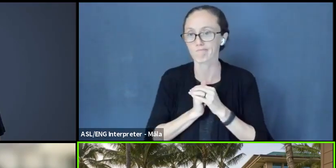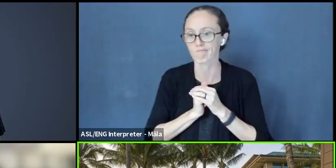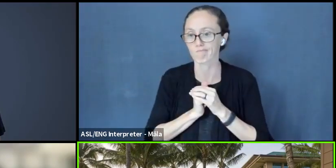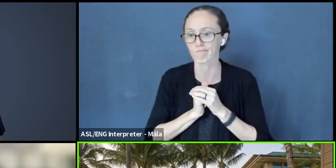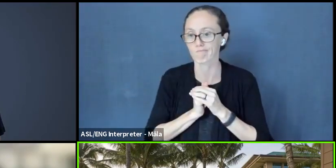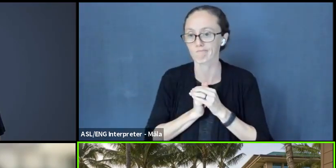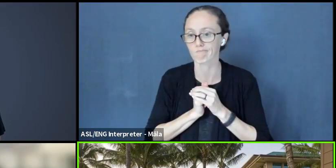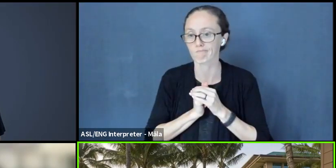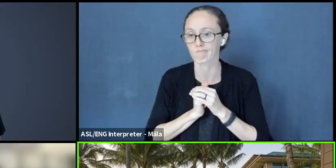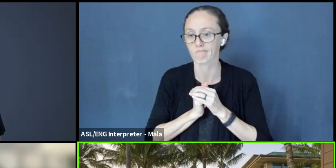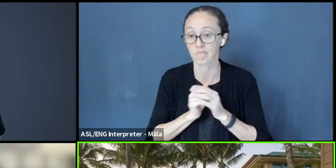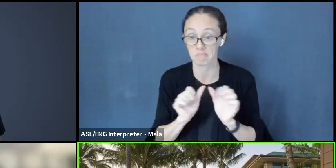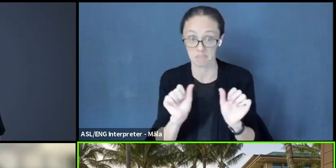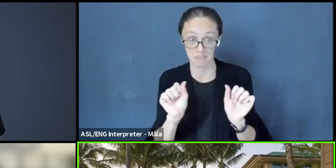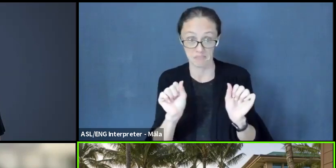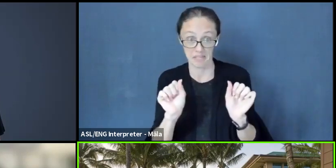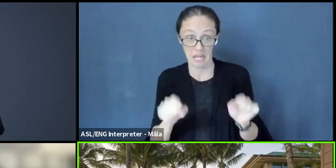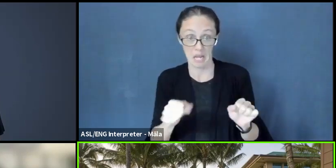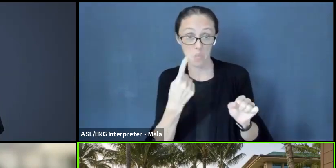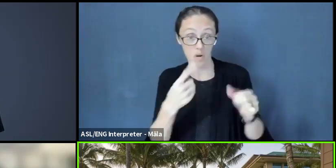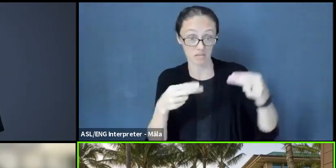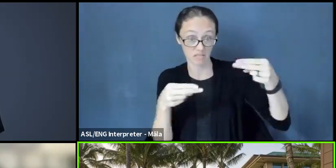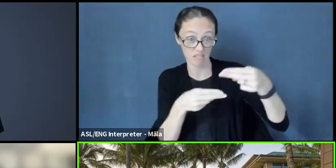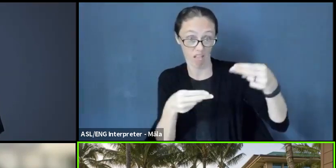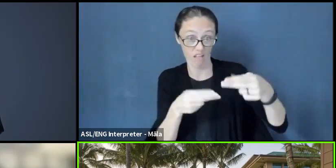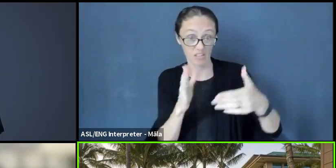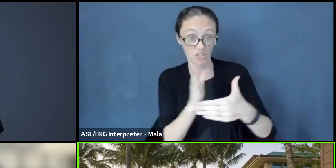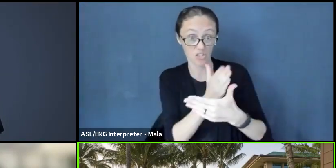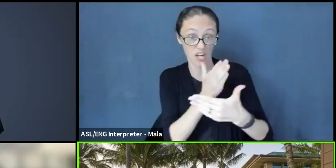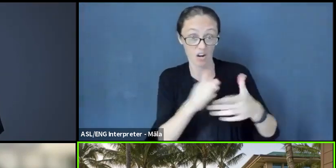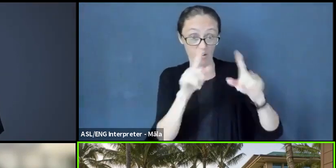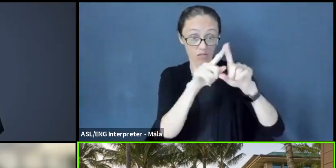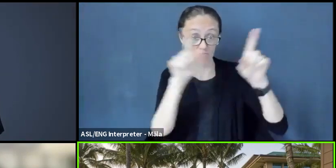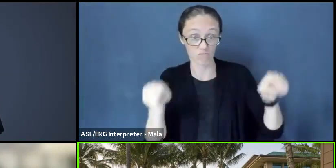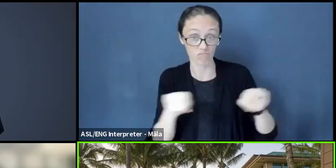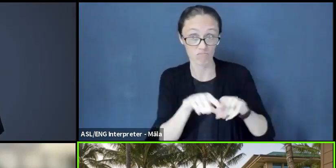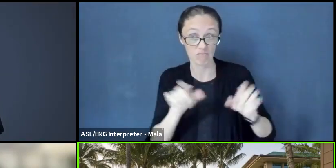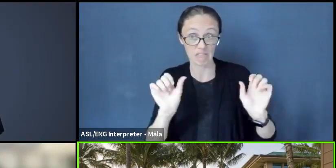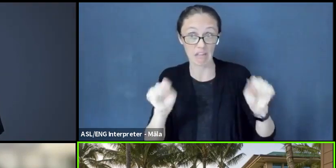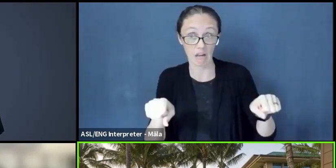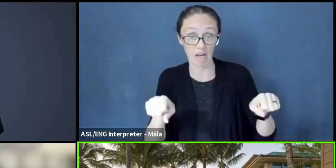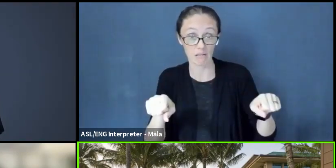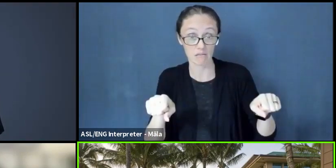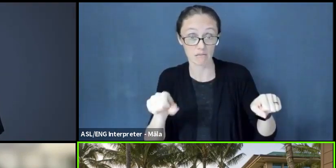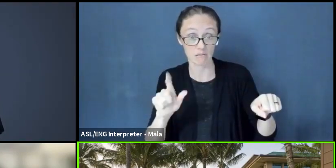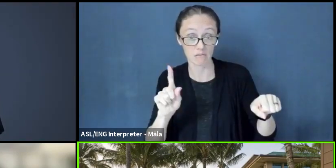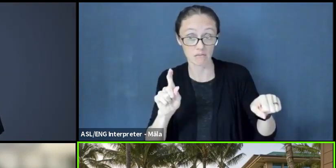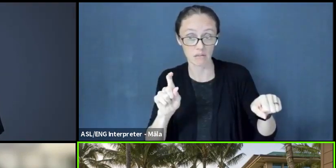I don't know if that is possible.